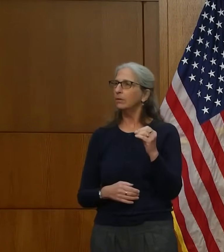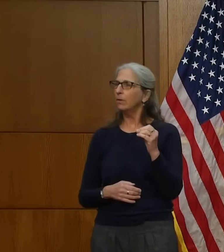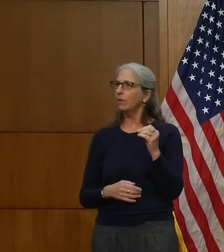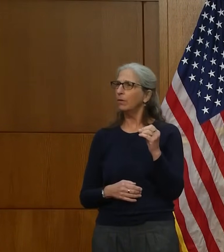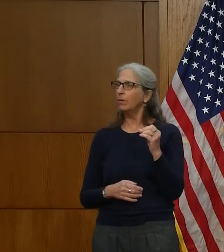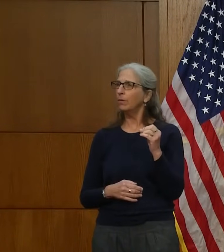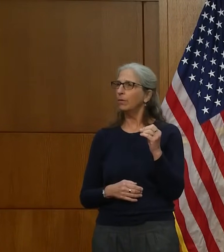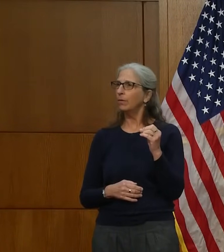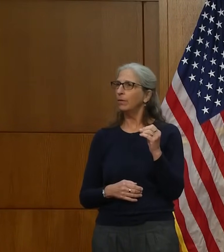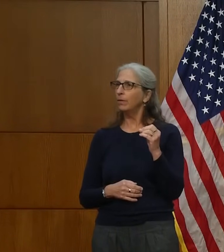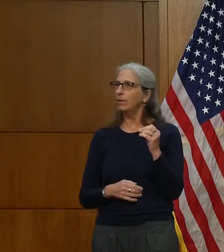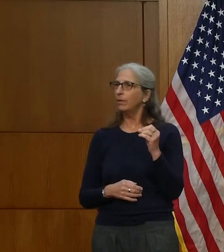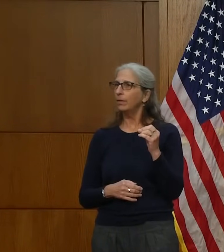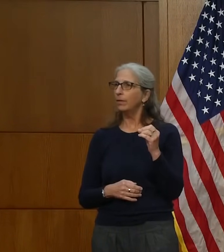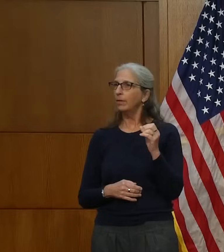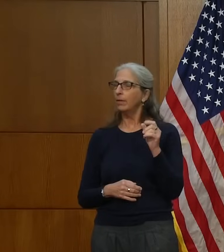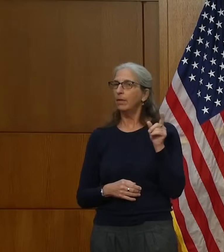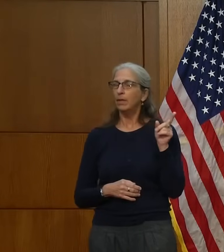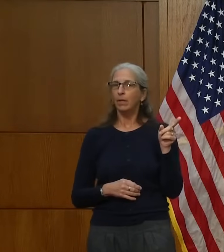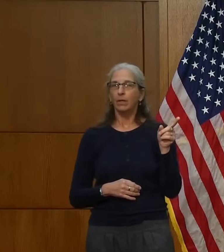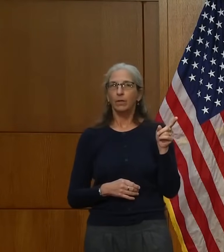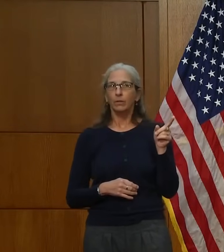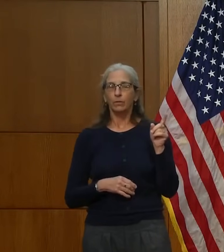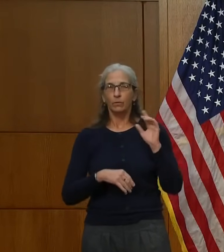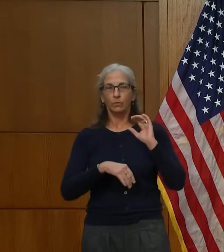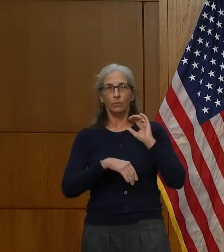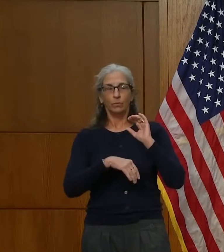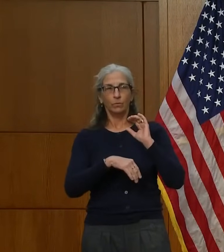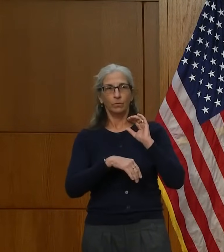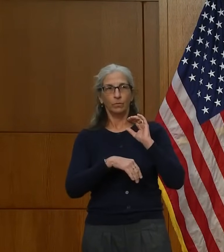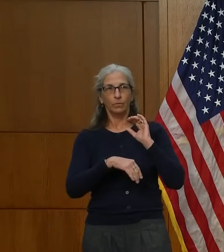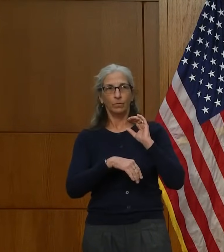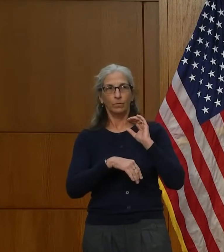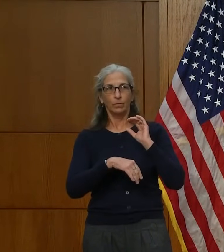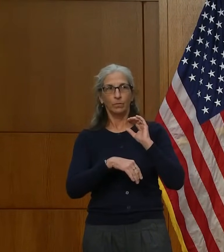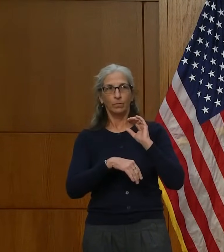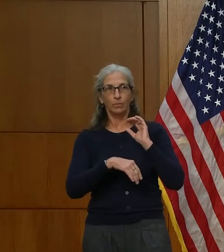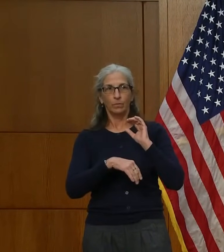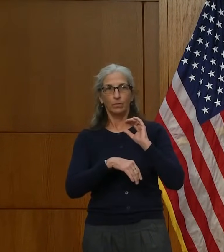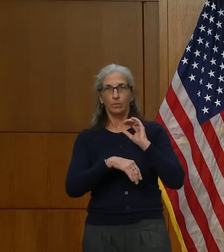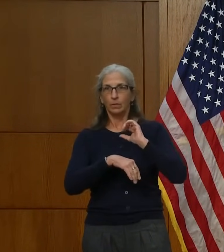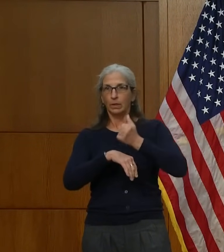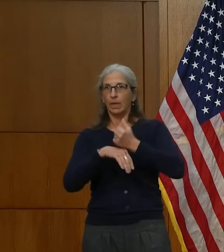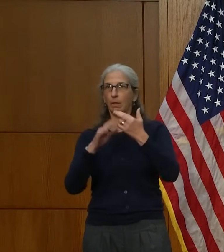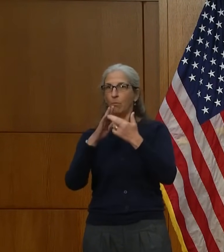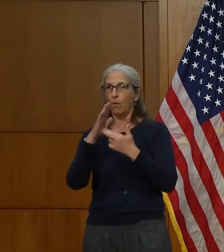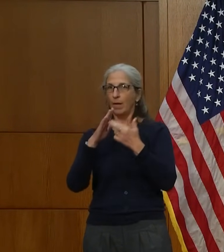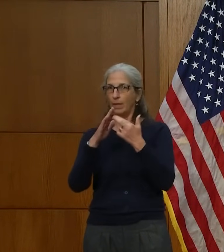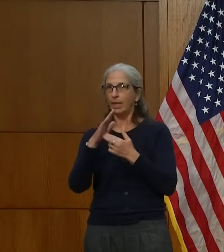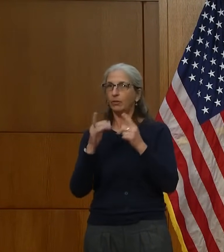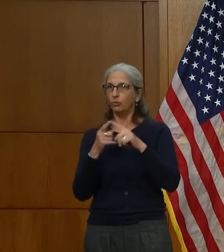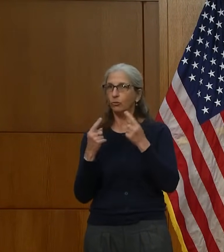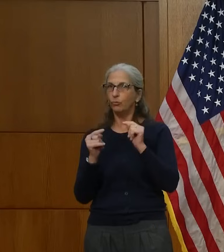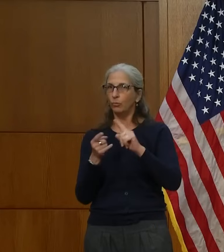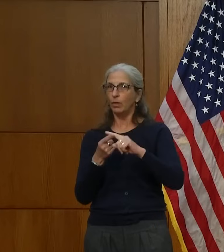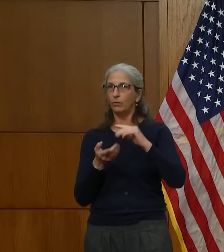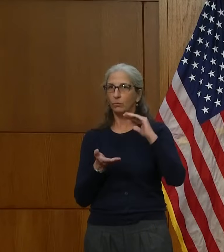MIGHT BE LIKELY. I KNOW THAT WE'RE WAITING THAT YOU WERE THE LAST REGULATIONS KIND OF.